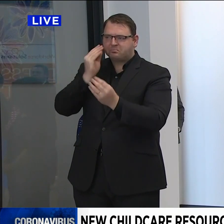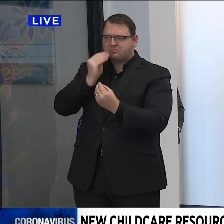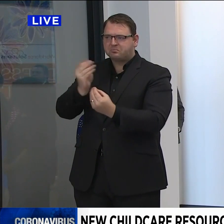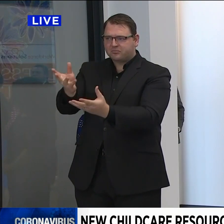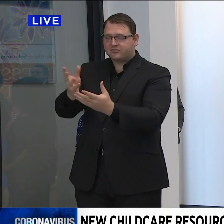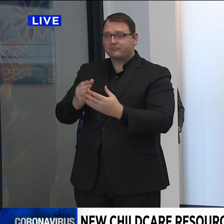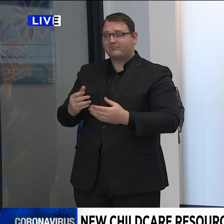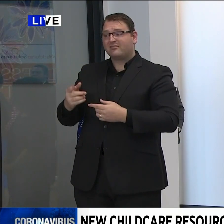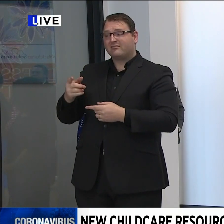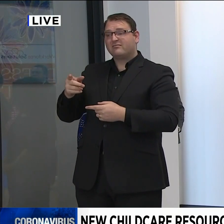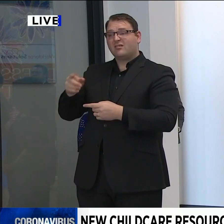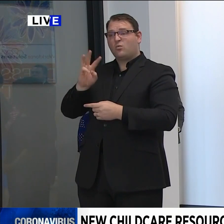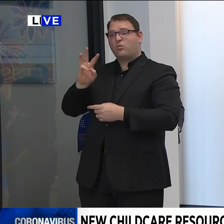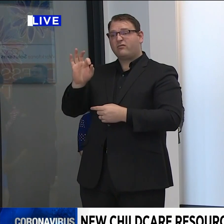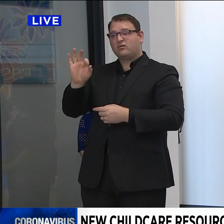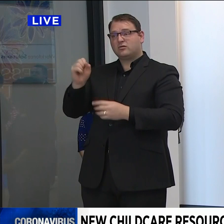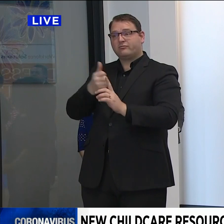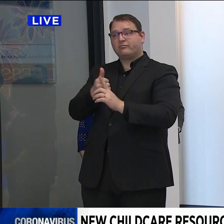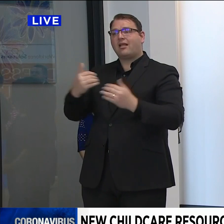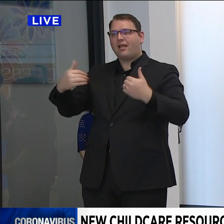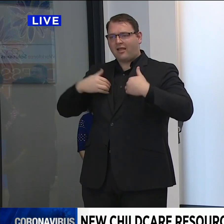workforce, solutions within 4 business days to review options